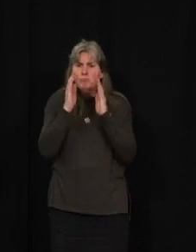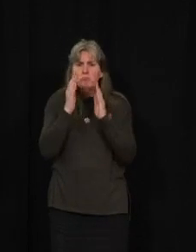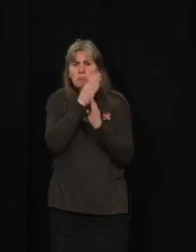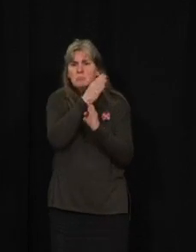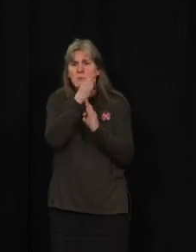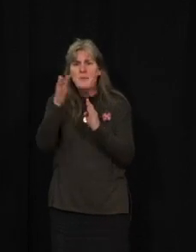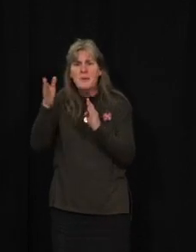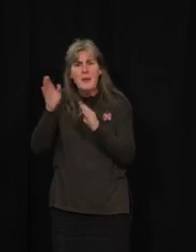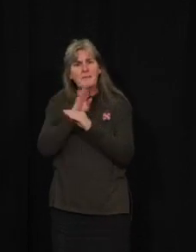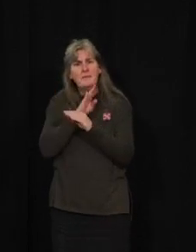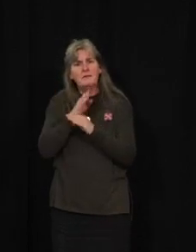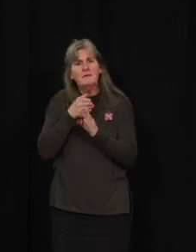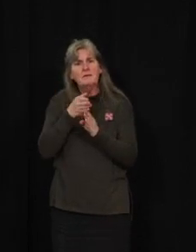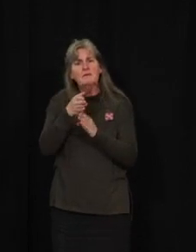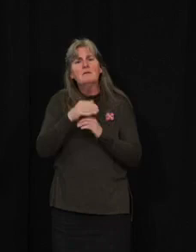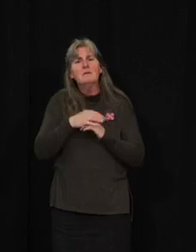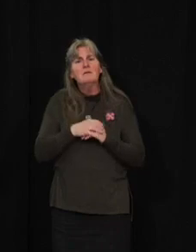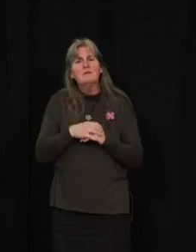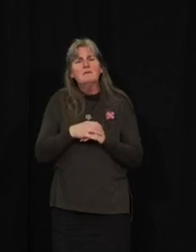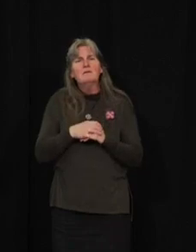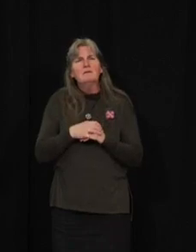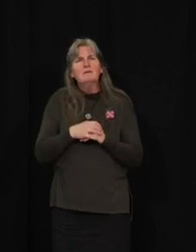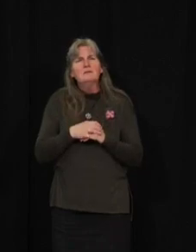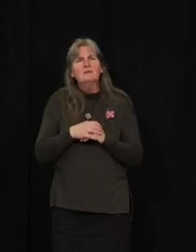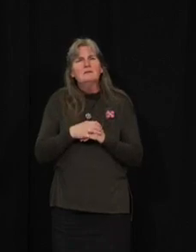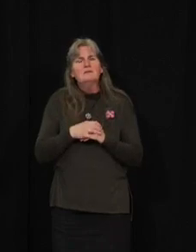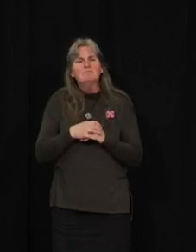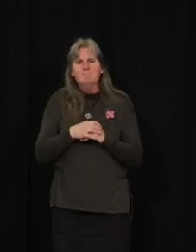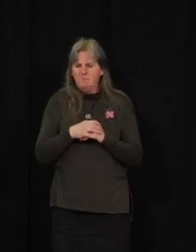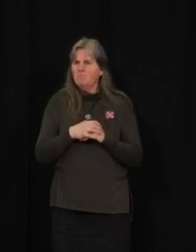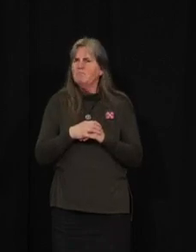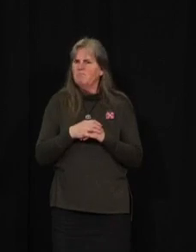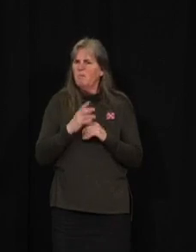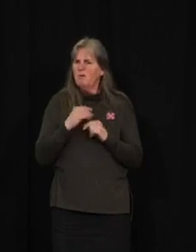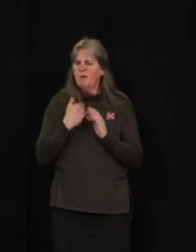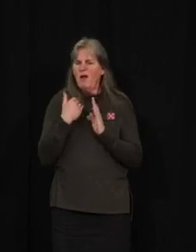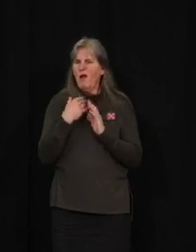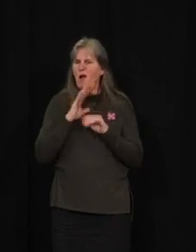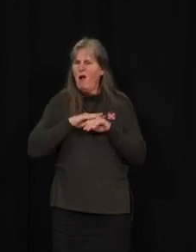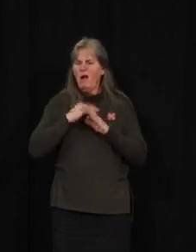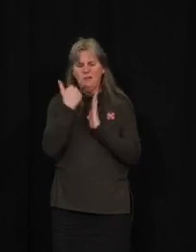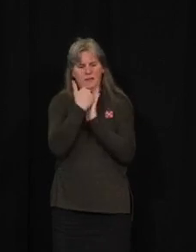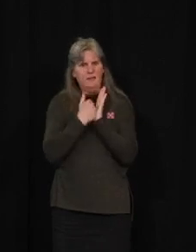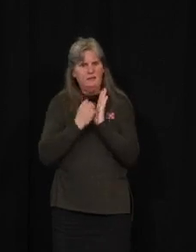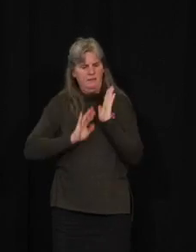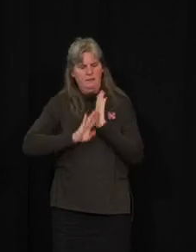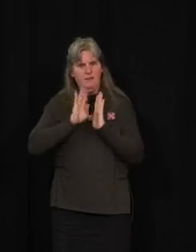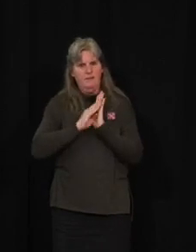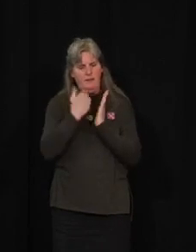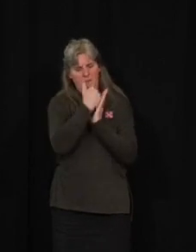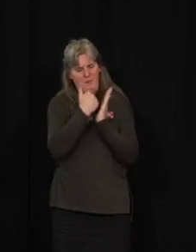It is definitely on our list for preparing for answering their questions.